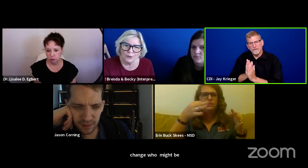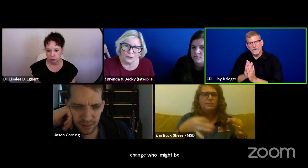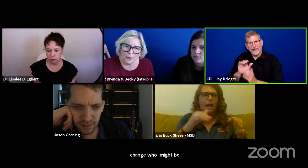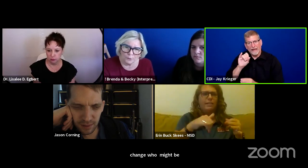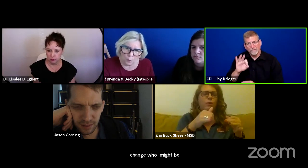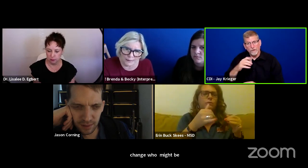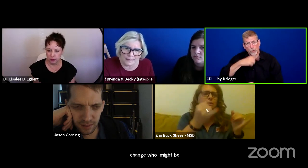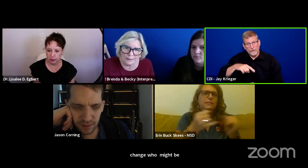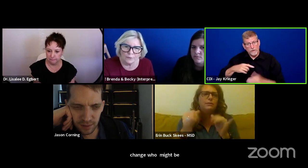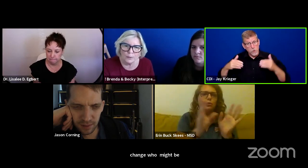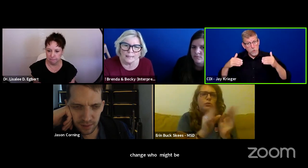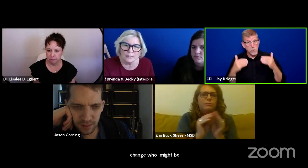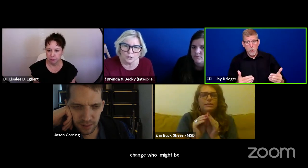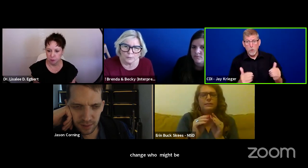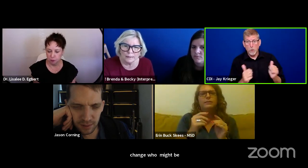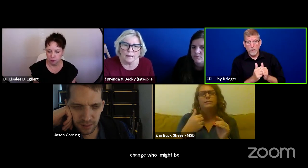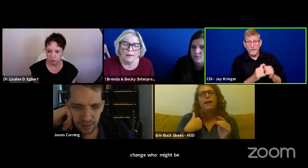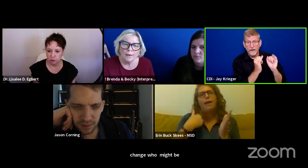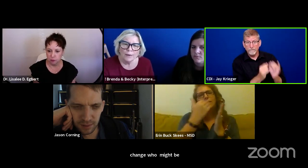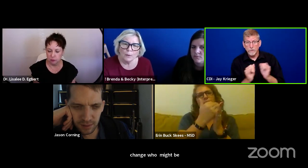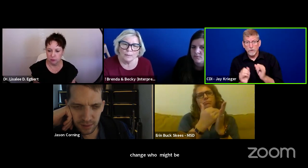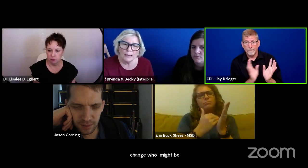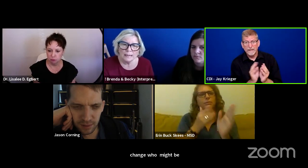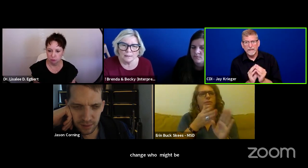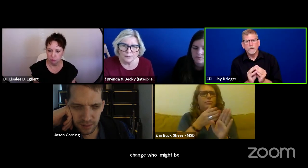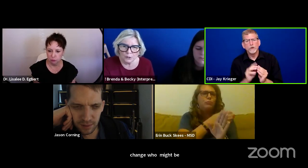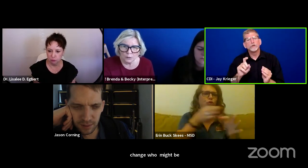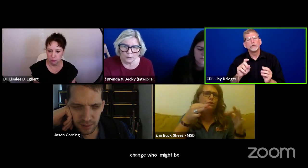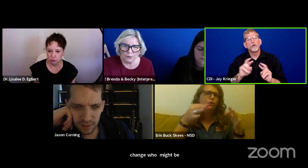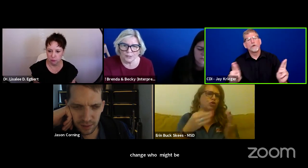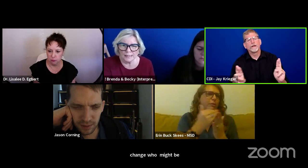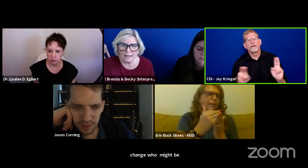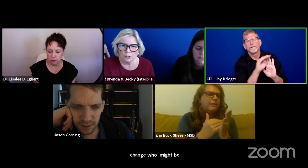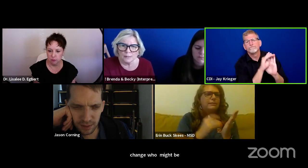So I'm requesting that if we determine that we meet individually with these agencies,